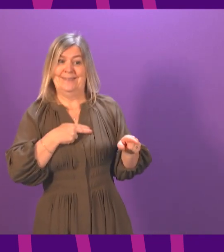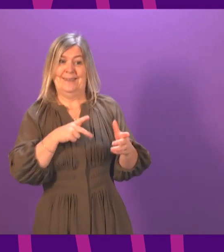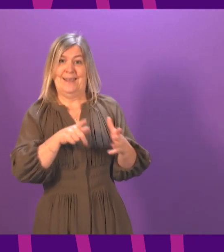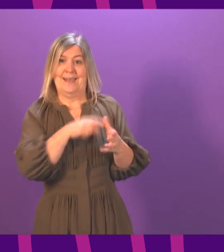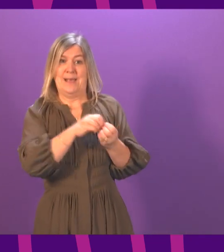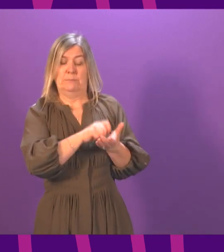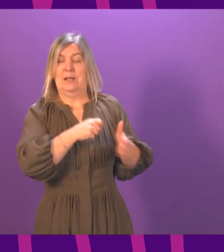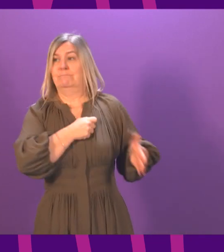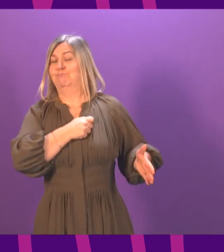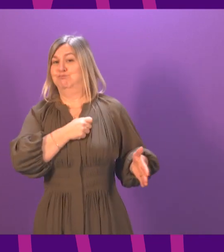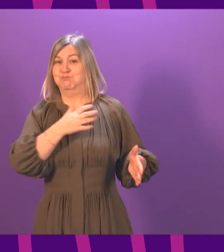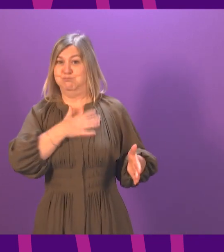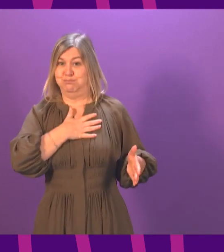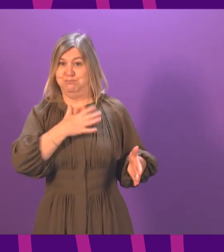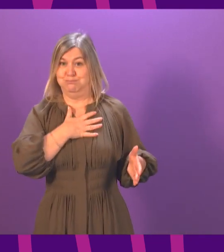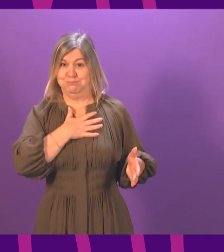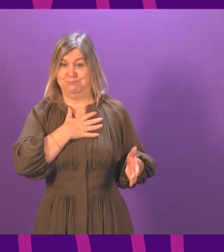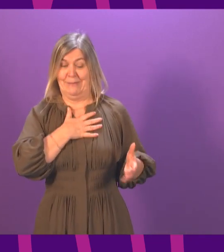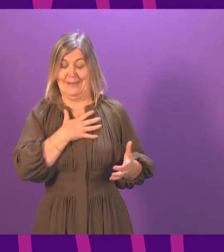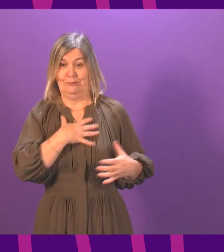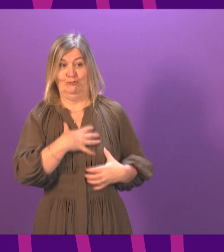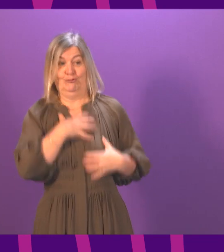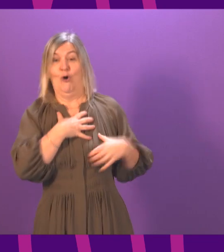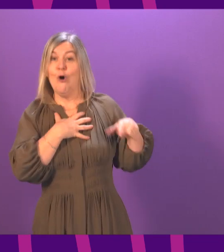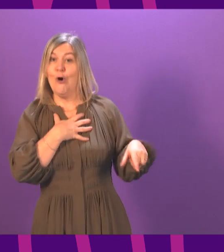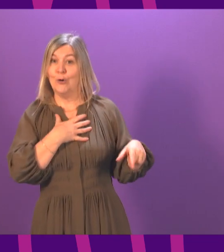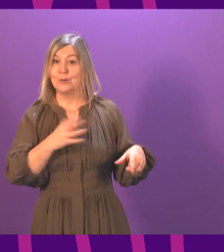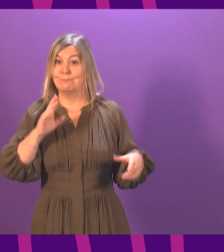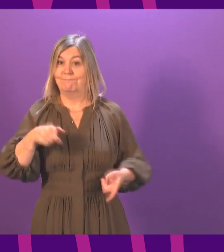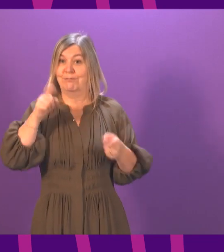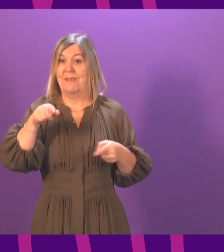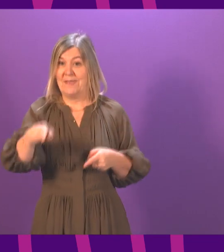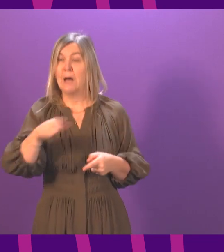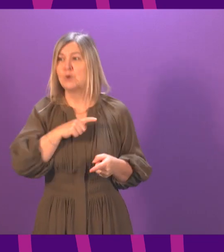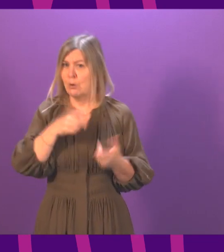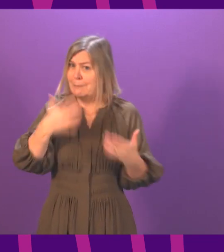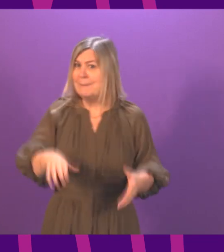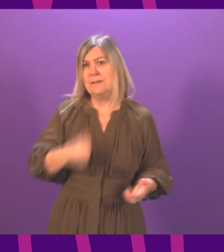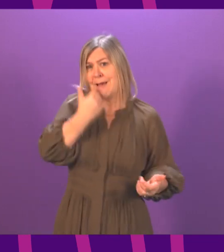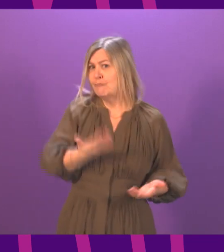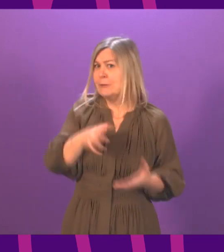daily contact with all health boards about the vaccination programme and other matters.